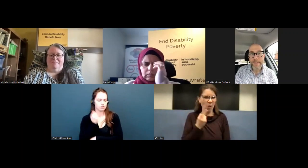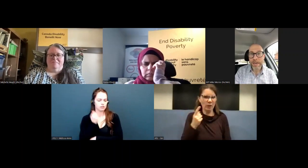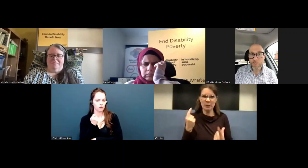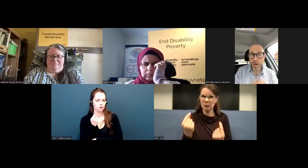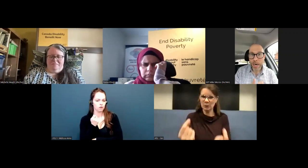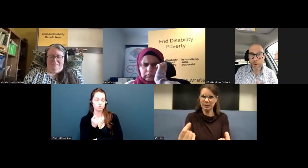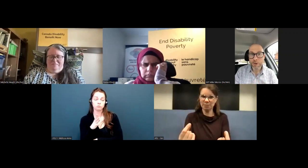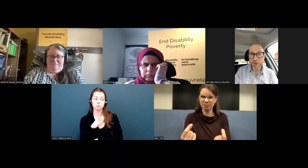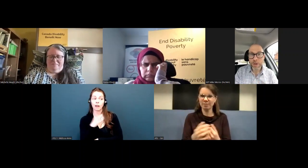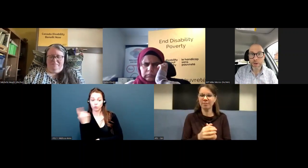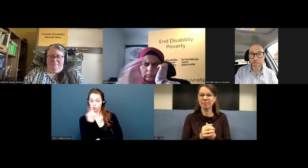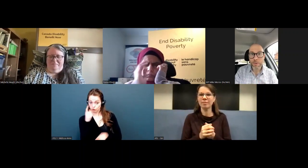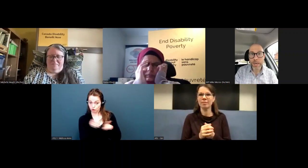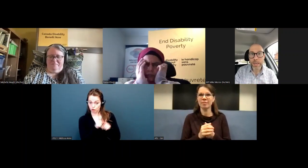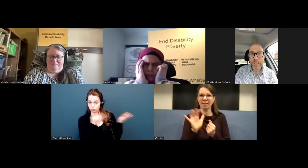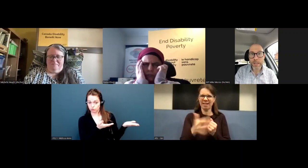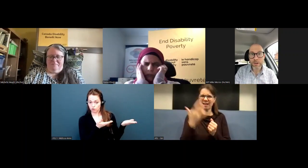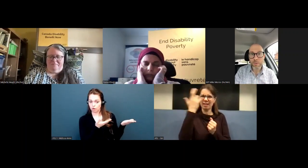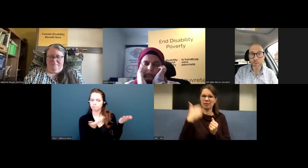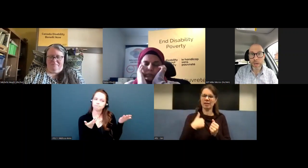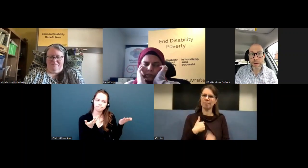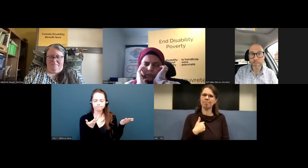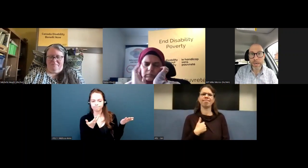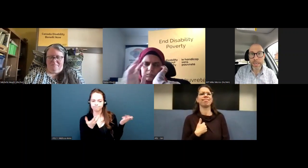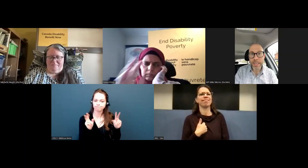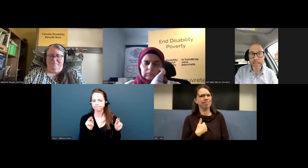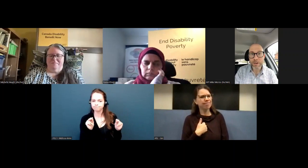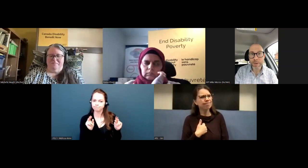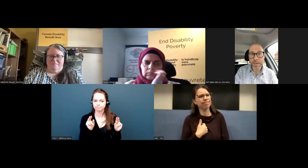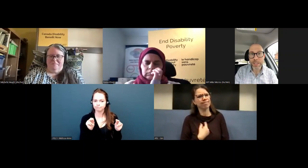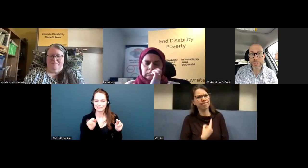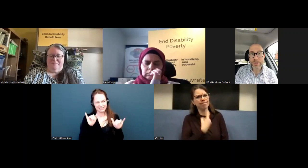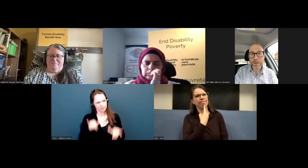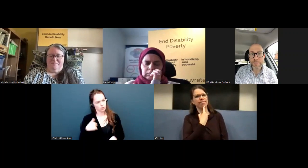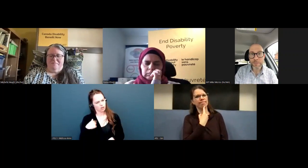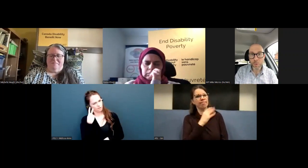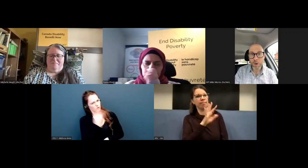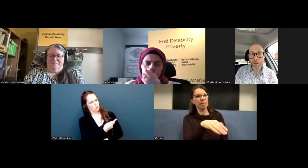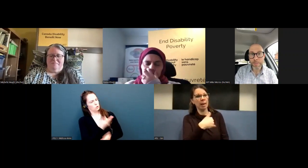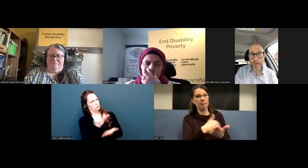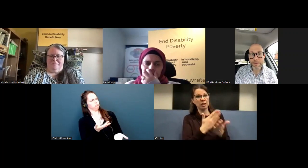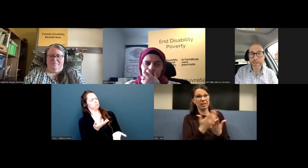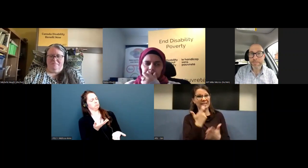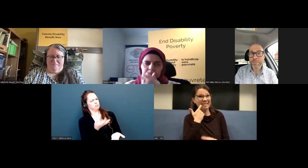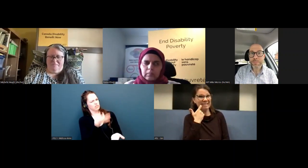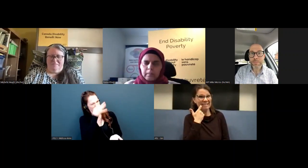THAT'S WHY I WAS SO DISAPPOINTED THAT THERE WASN'T MONEY IN THIS BUDGET FOR THE BENEFIT.